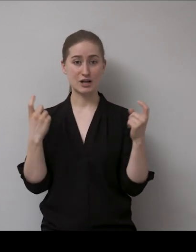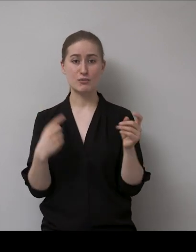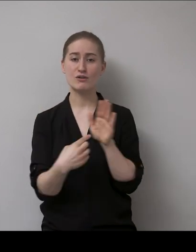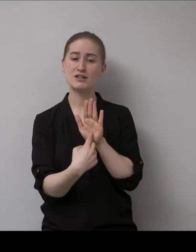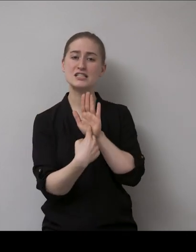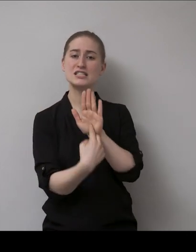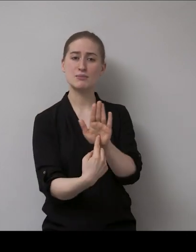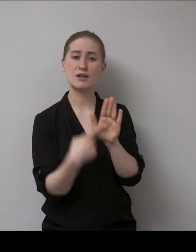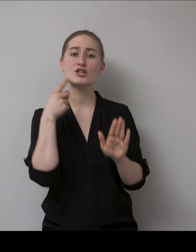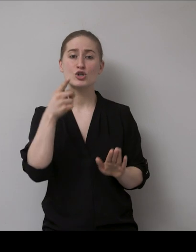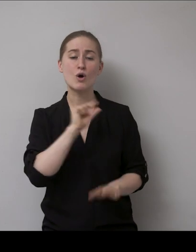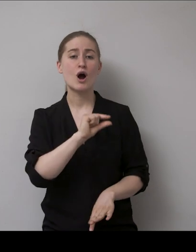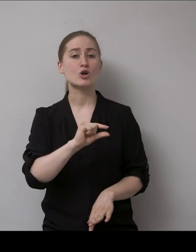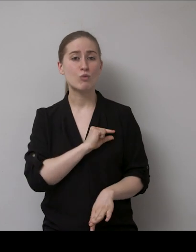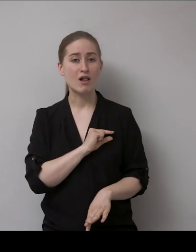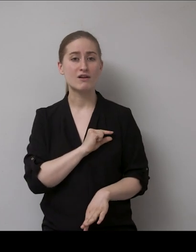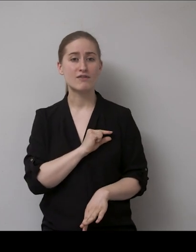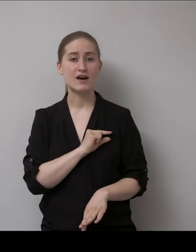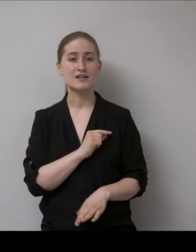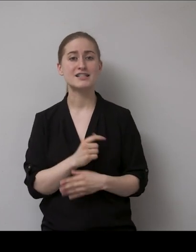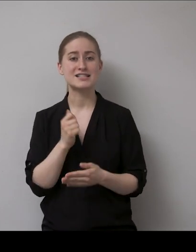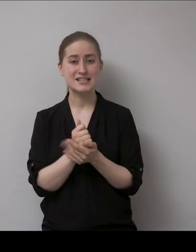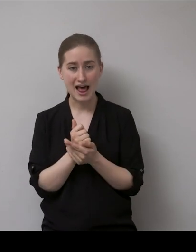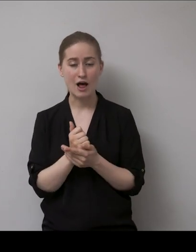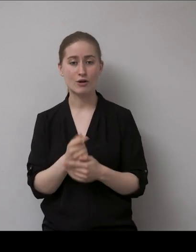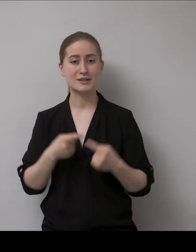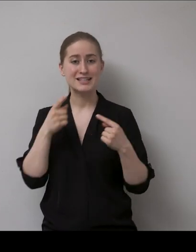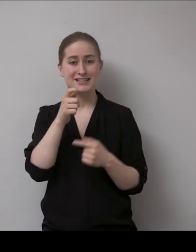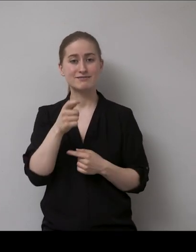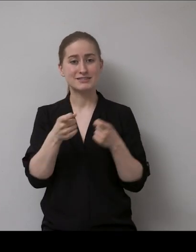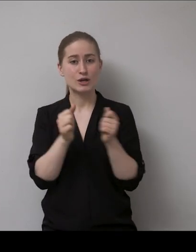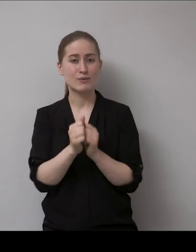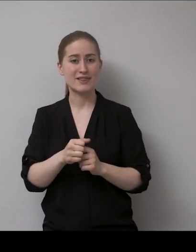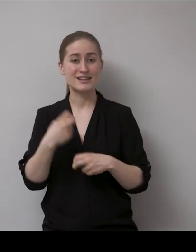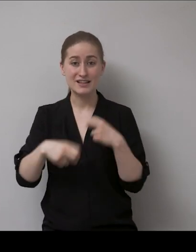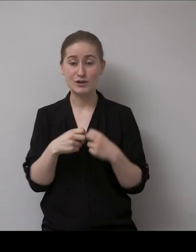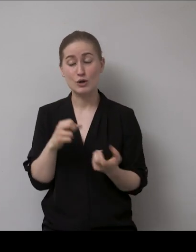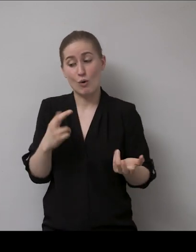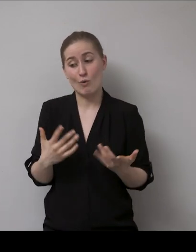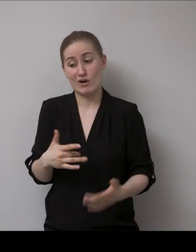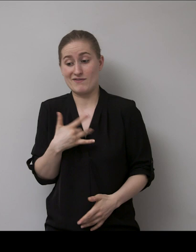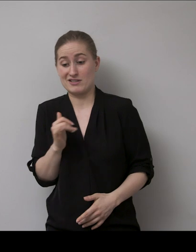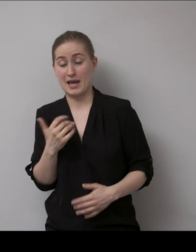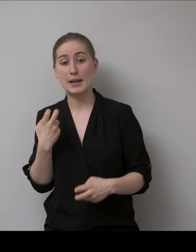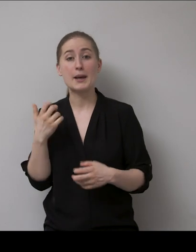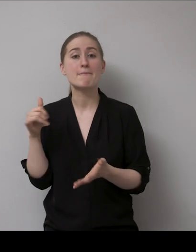that you're eminently qualified to help deliver the difficult, even the seemingly impossible, and you are better prepared today